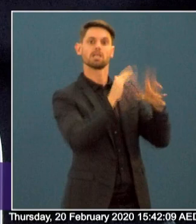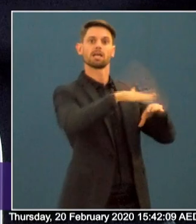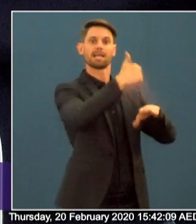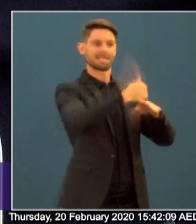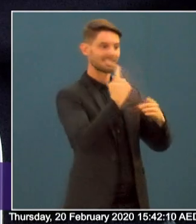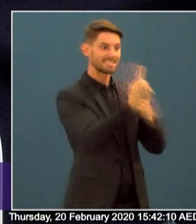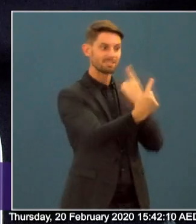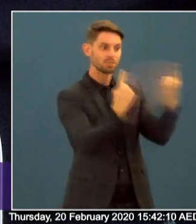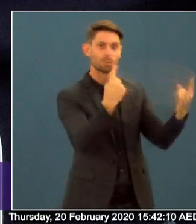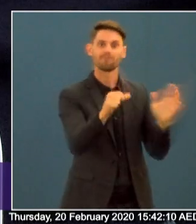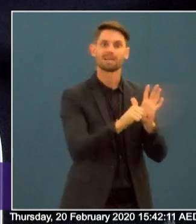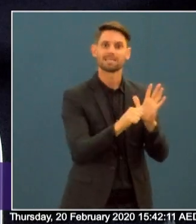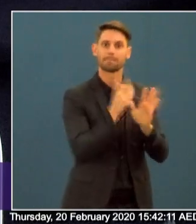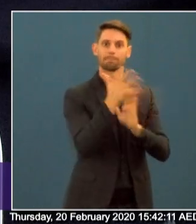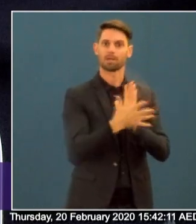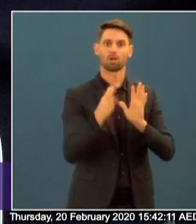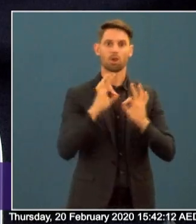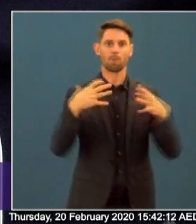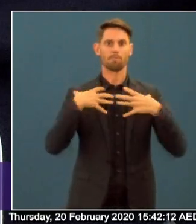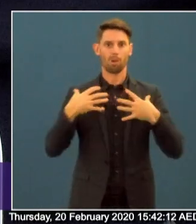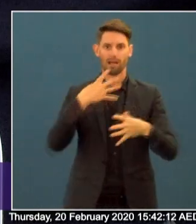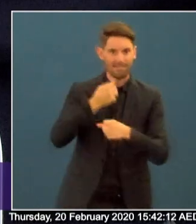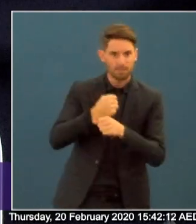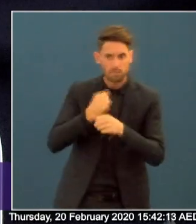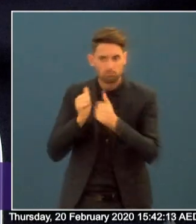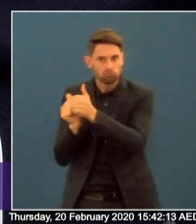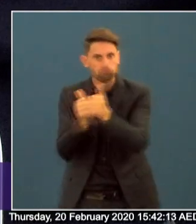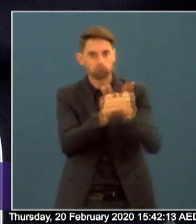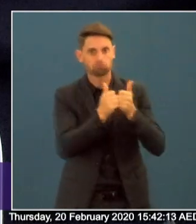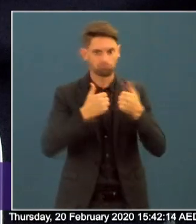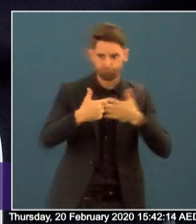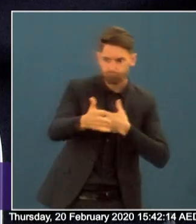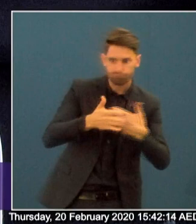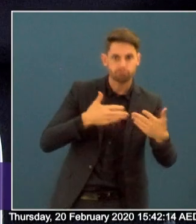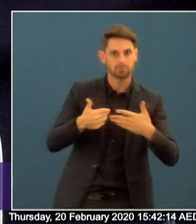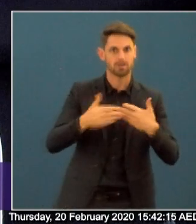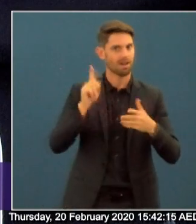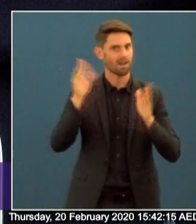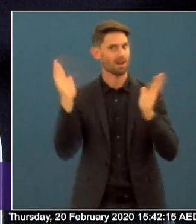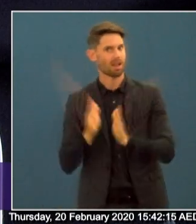My sense is that that's occurring across Australia.